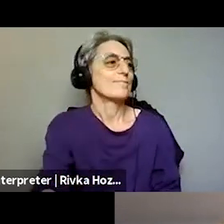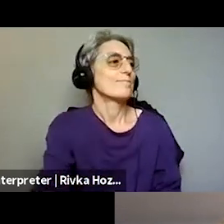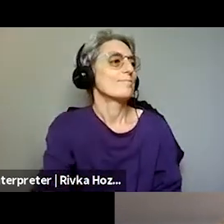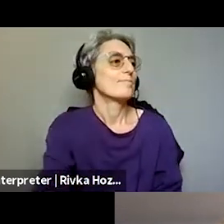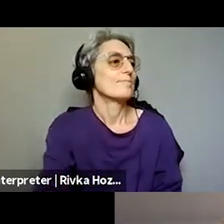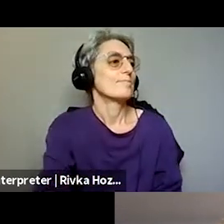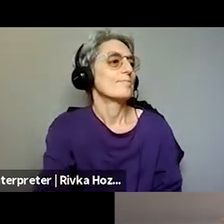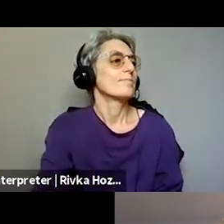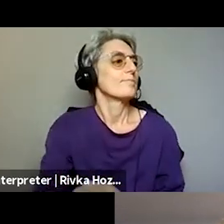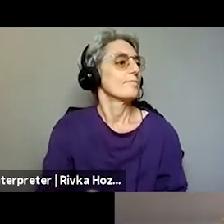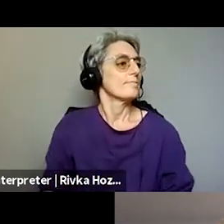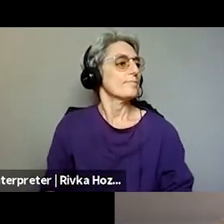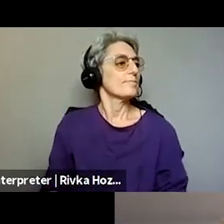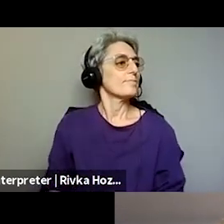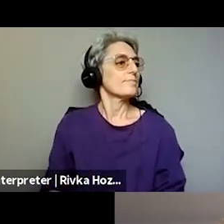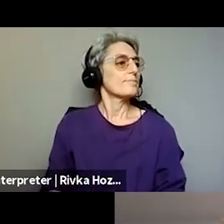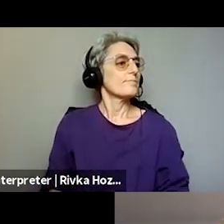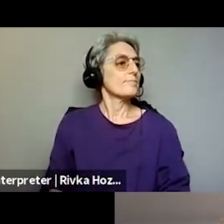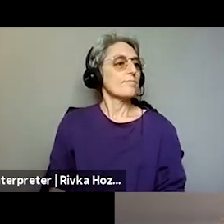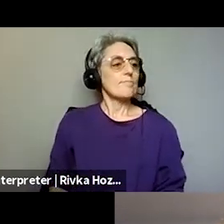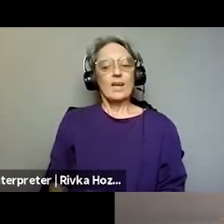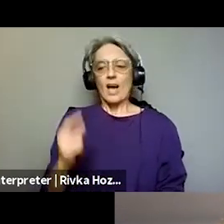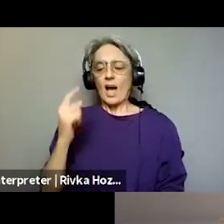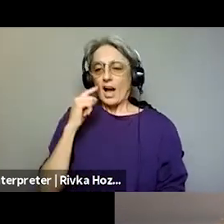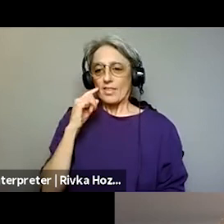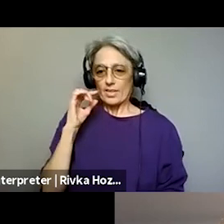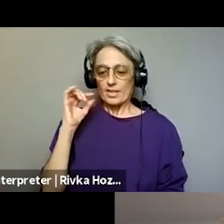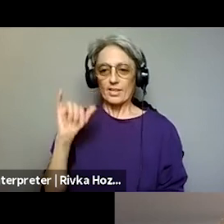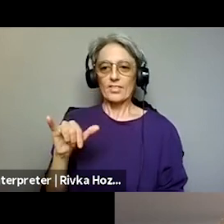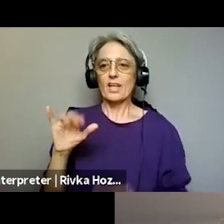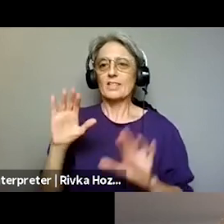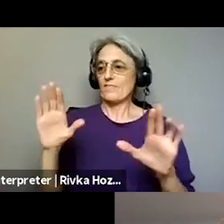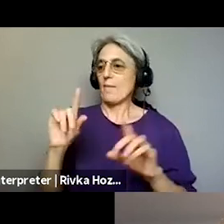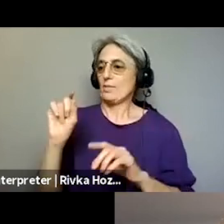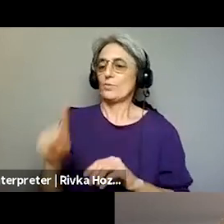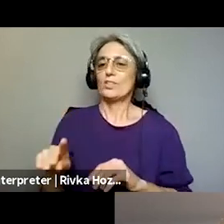fabulous idea, Linda and I think particularly actually involving HRSA because HRSA